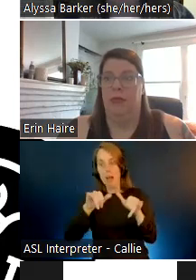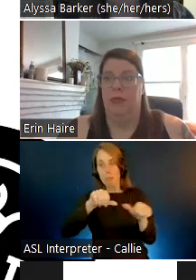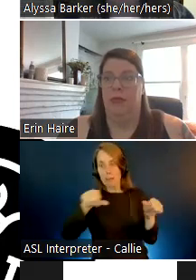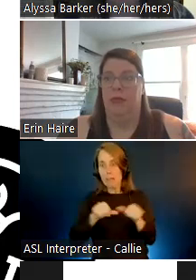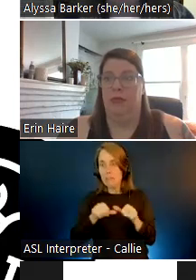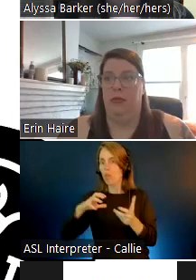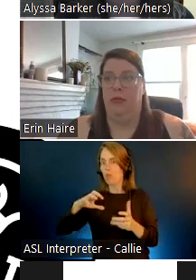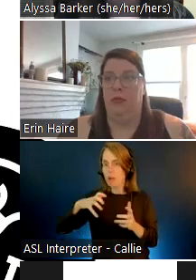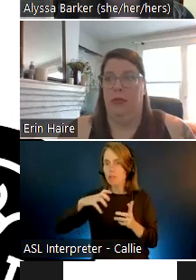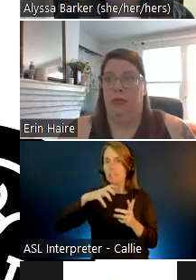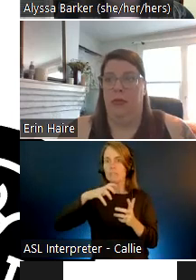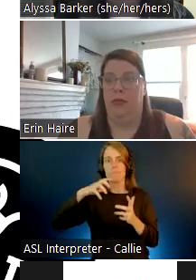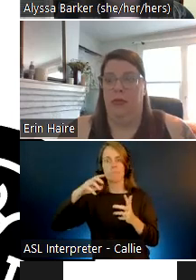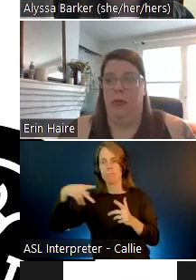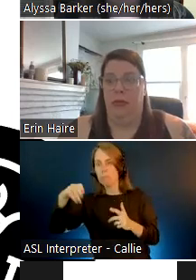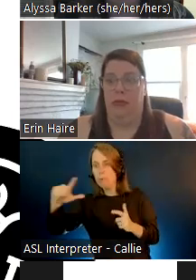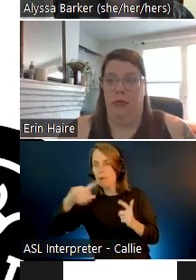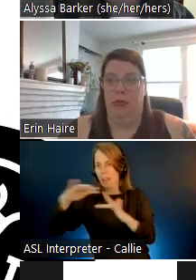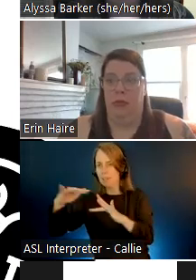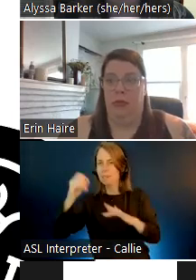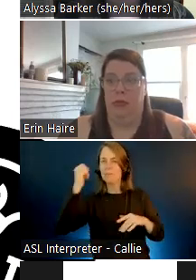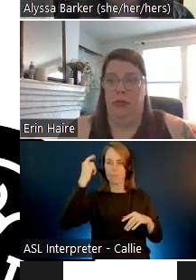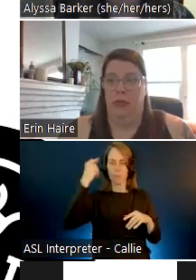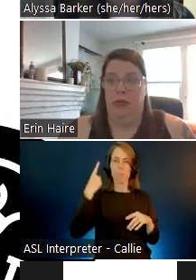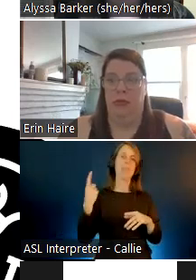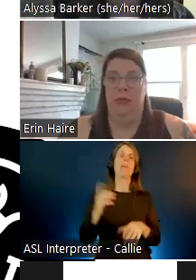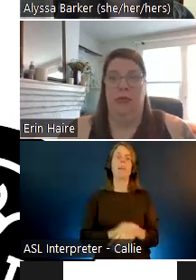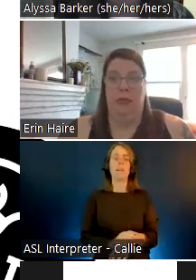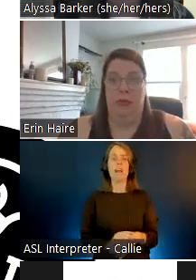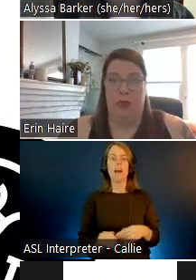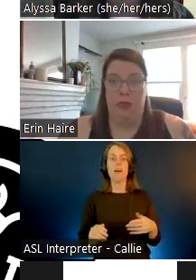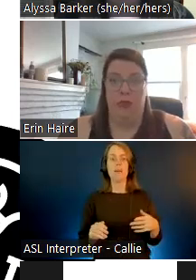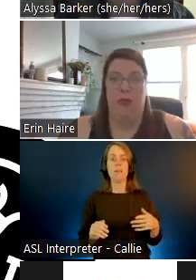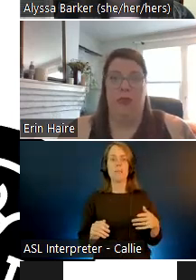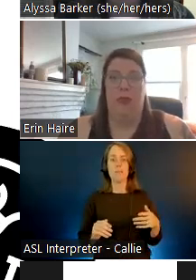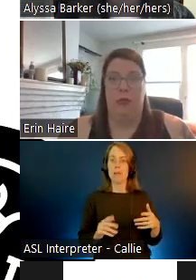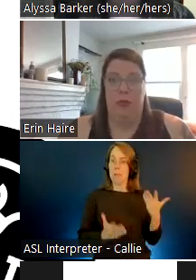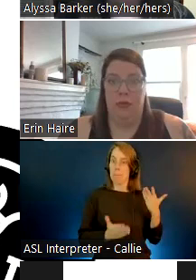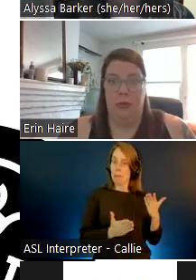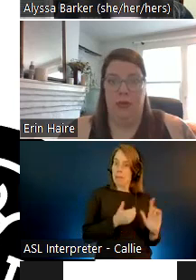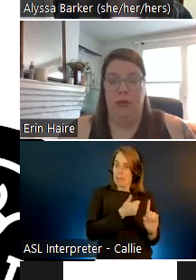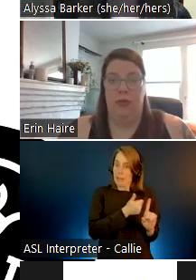and it's made at the tenants expense or on behalf of the tenant so remember it doesn't have to be